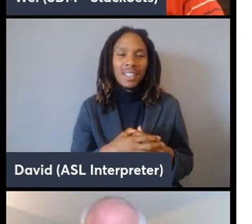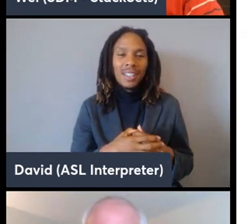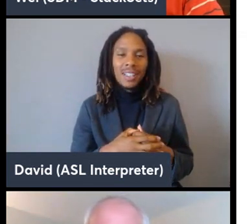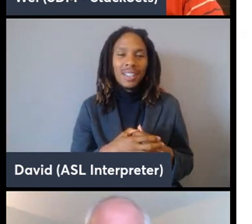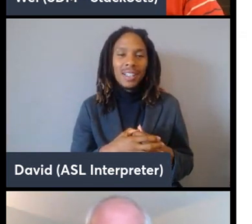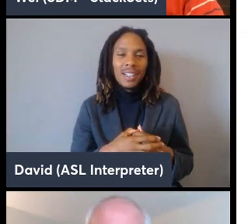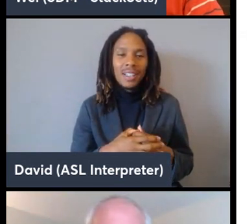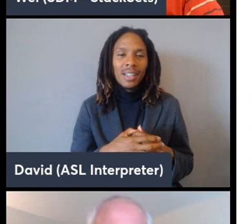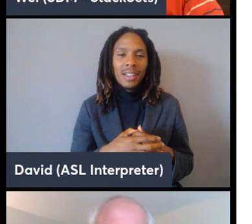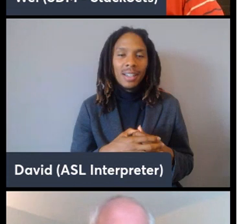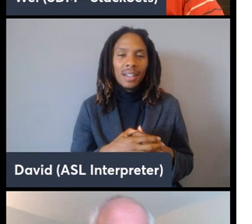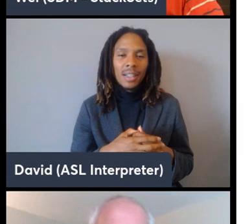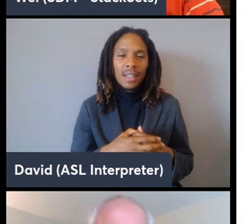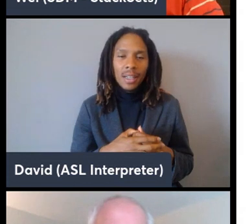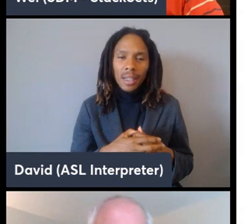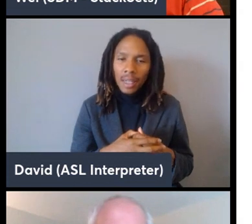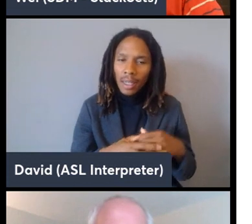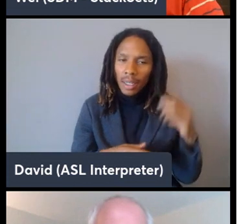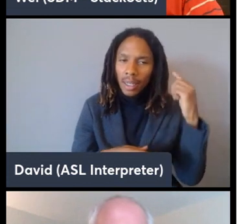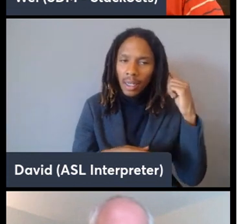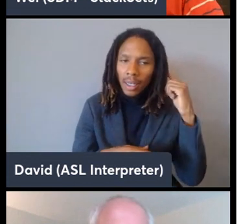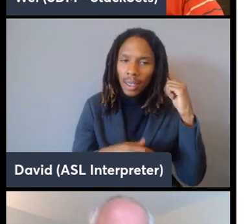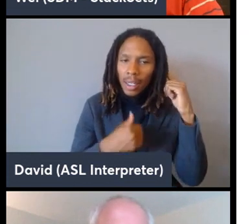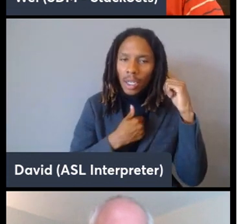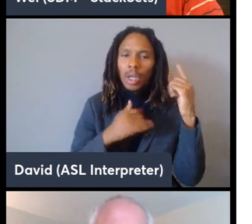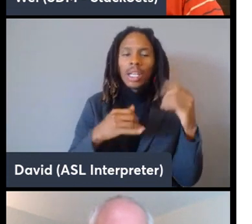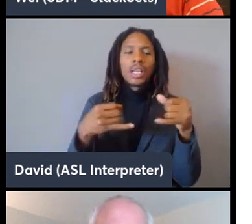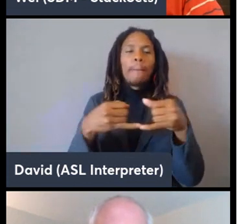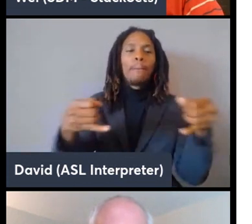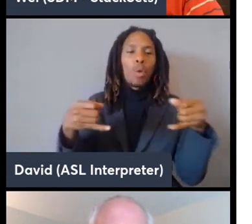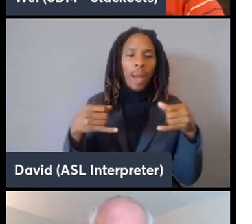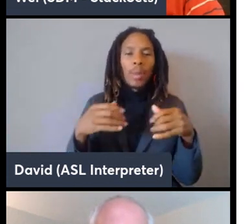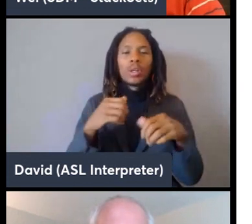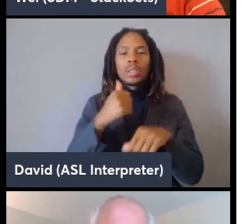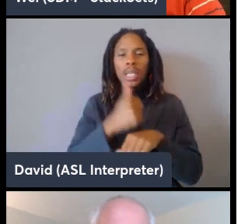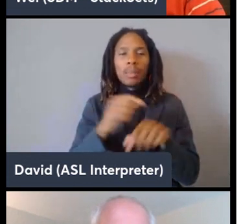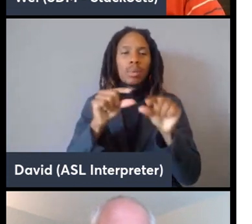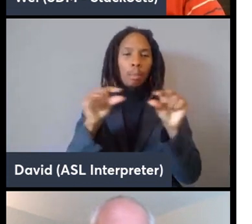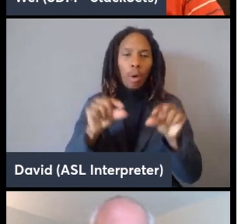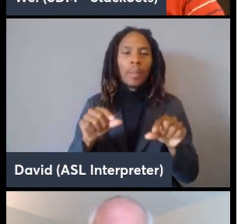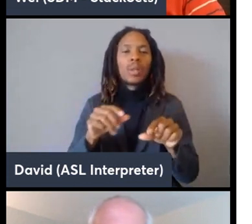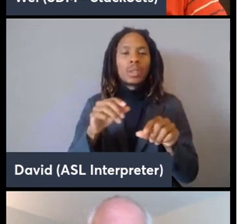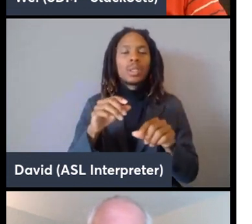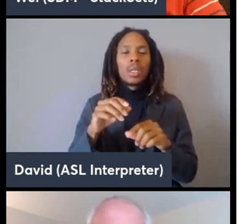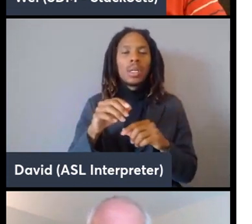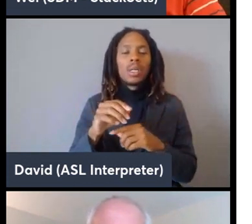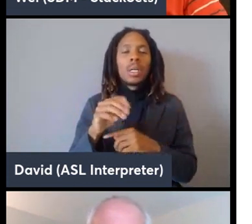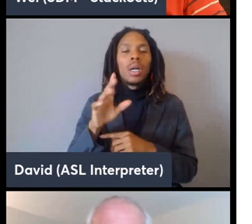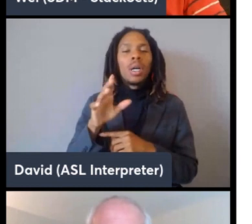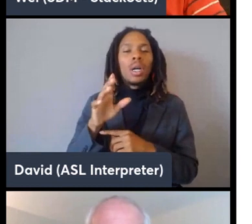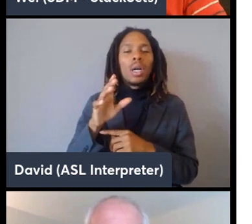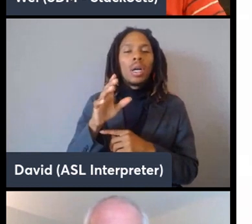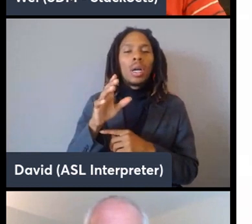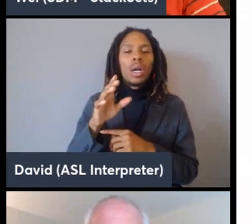All those are for the parameters. Let's go to here. So here you can see, there are a couple of options